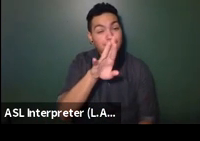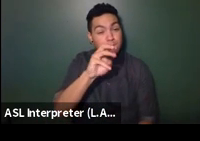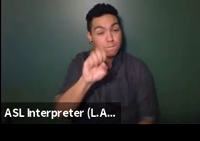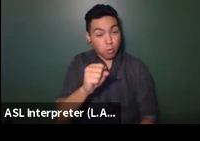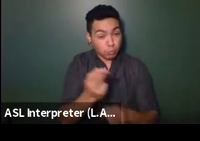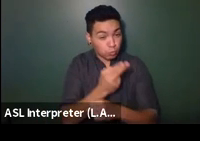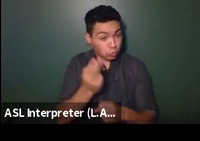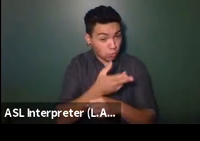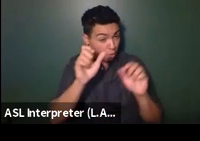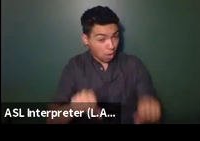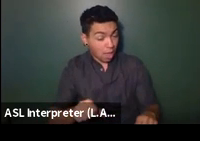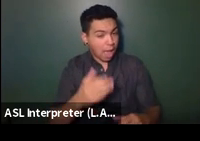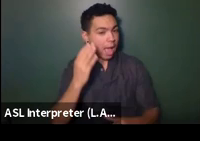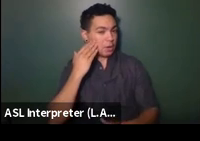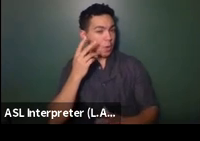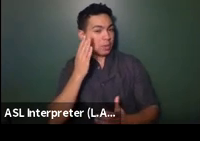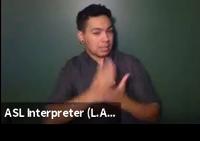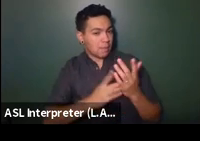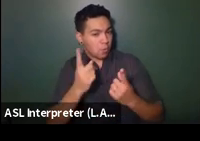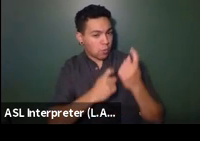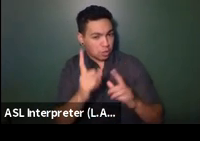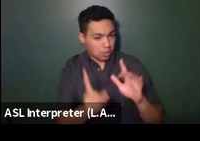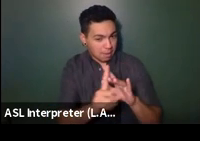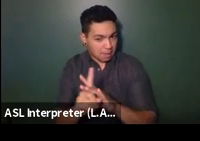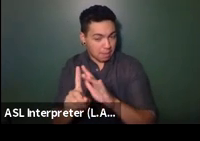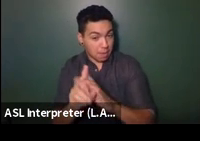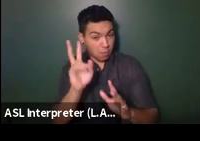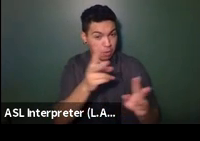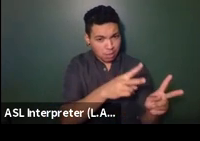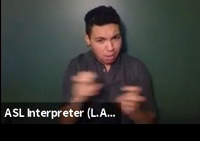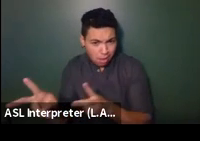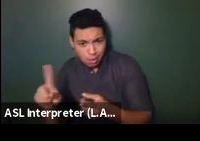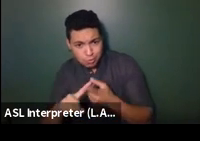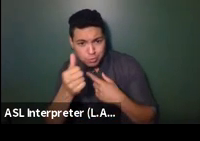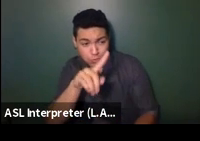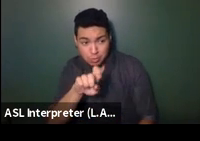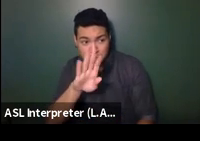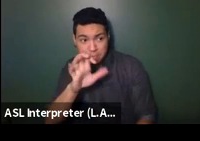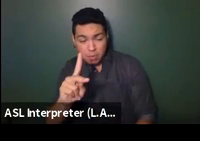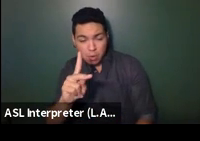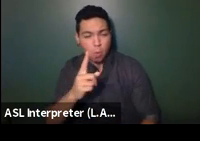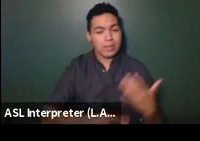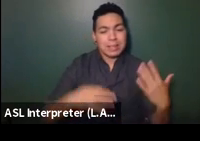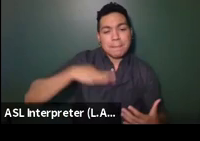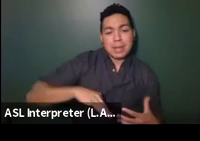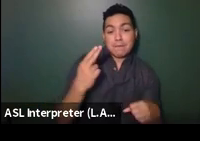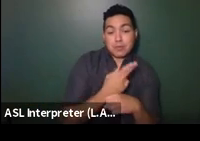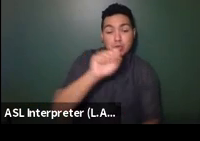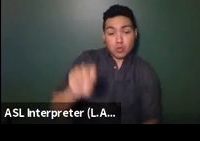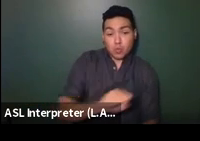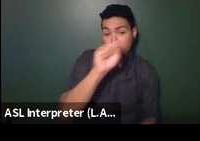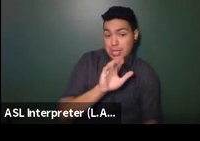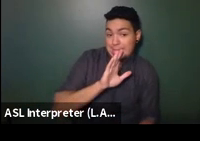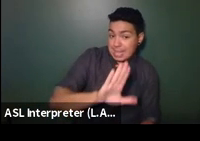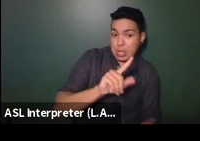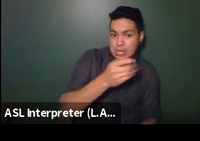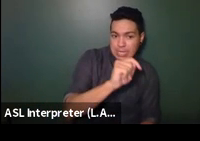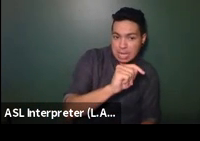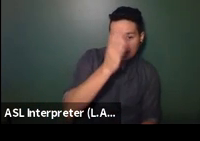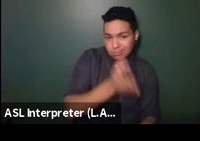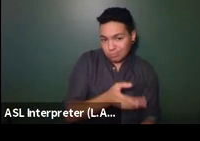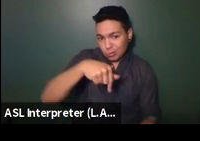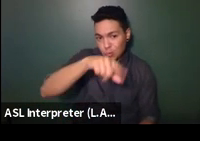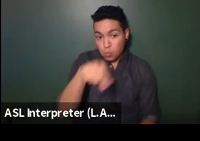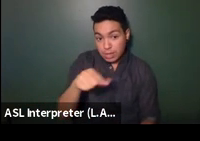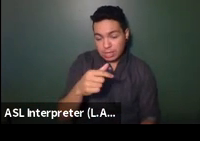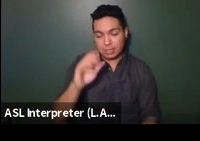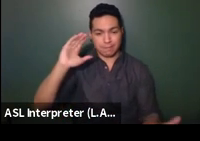Kristina Wambold: There were some questions about with that go into the gradebook like what's the benefit of using tests and quizzes in school ology versus Google Forms, that I may have you used before.